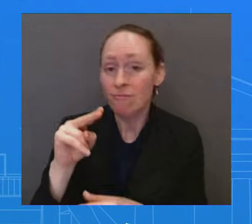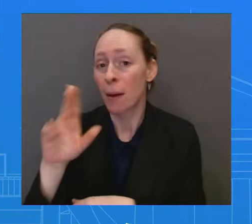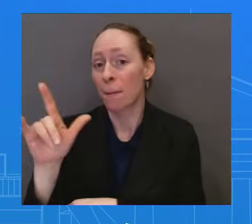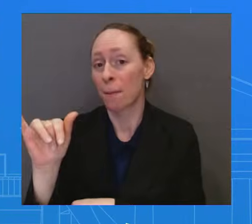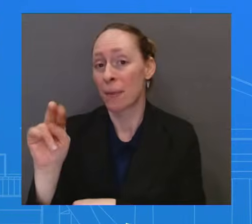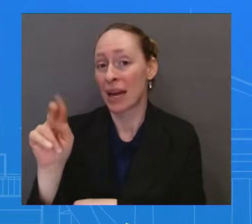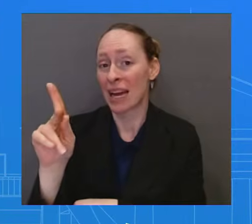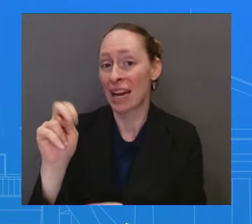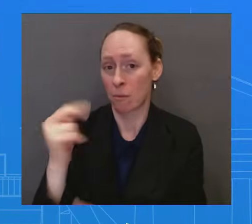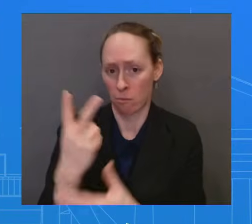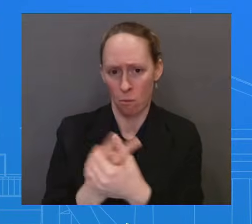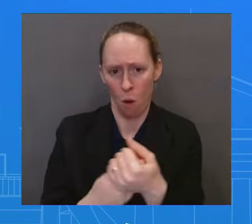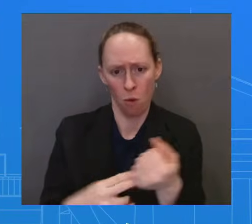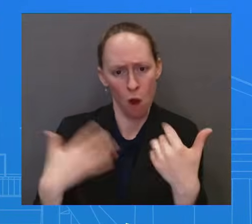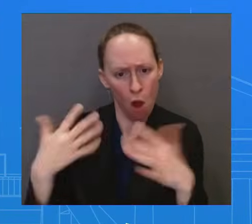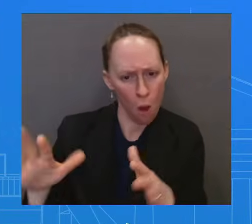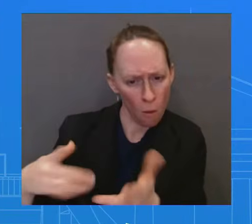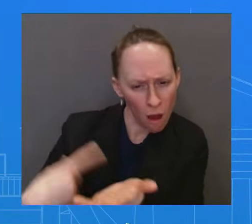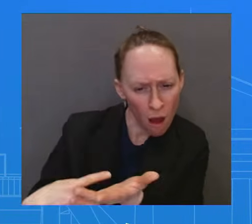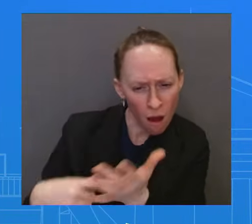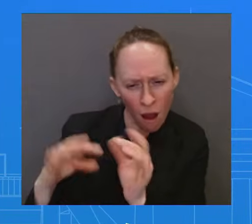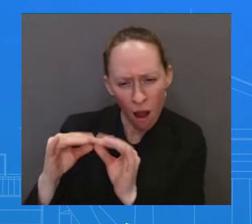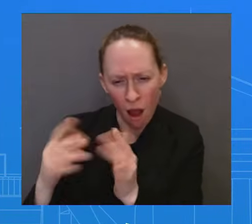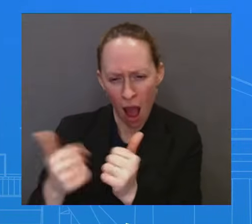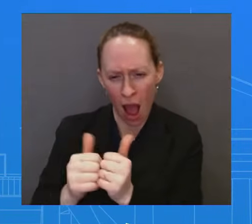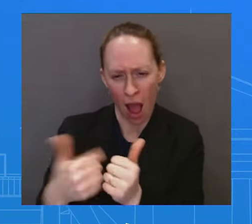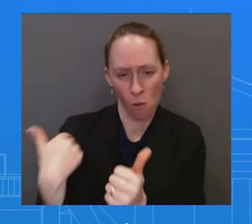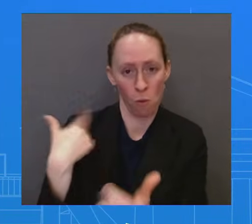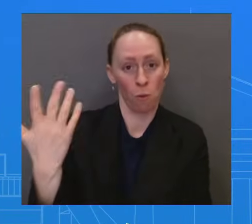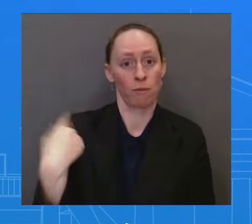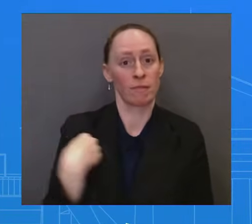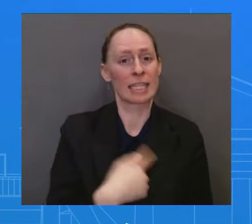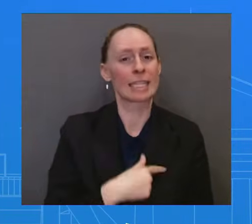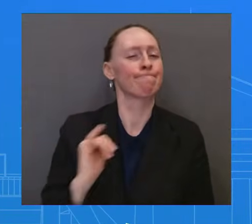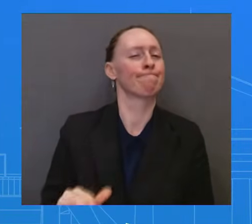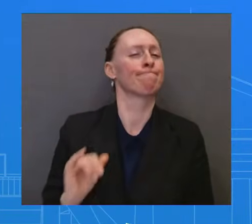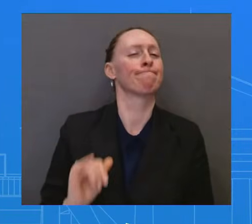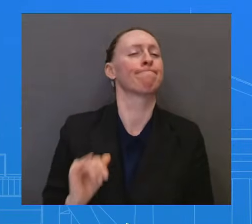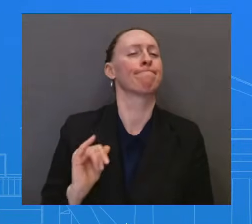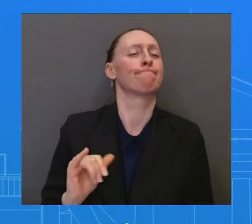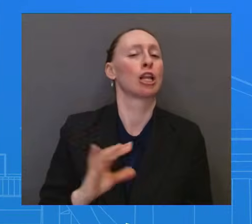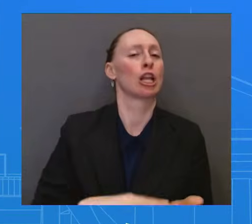what we didn't do right, what they should be looking for, what questions they should be asking themselves,